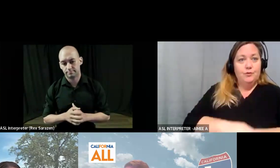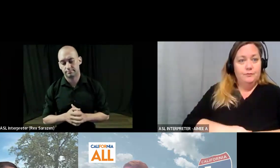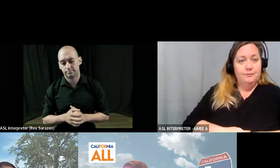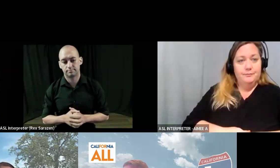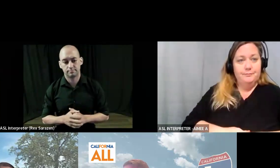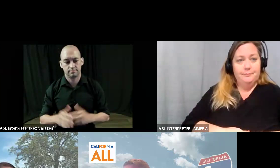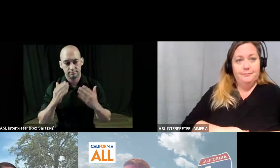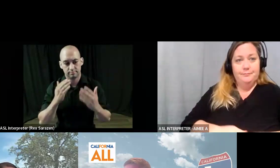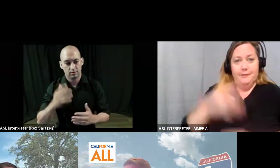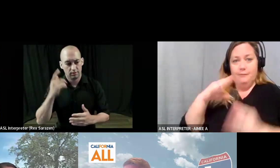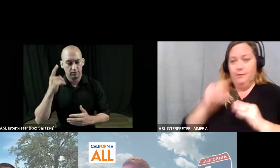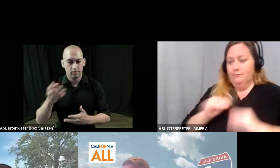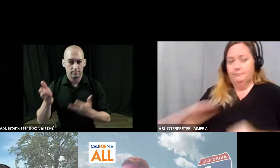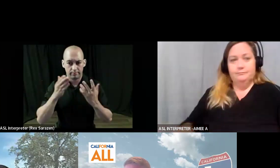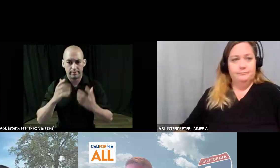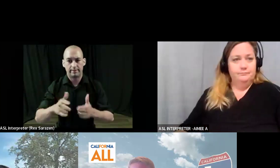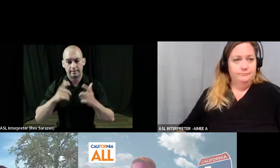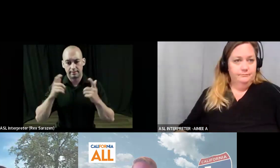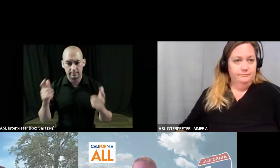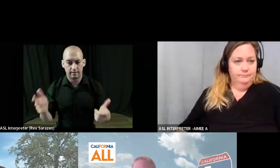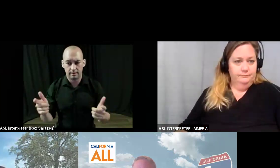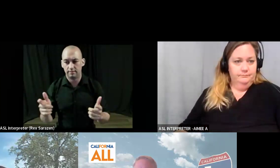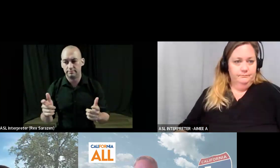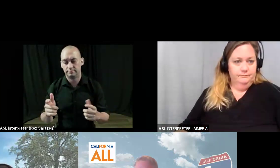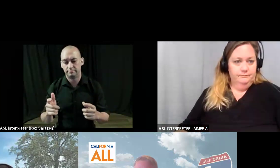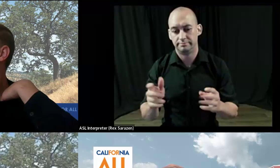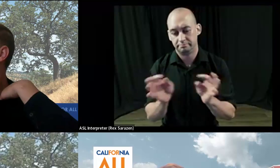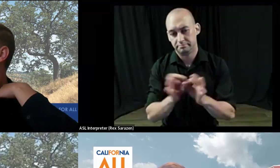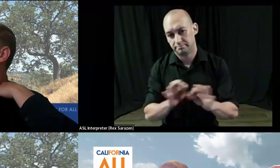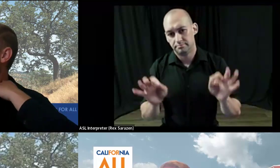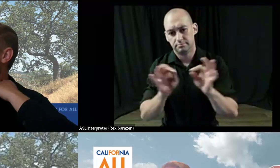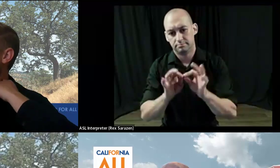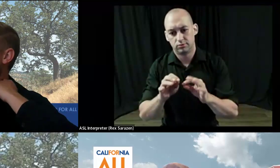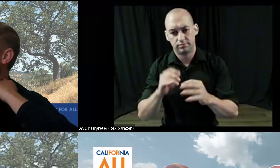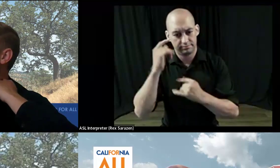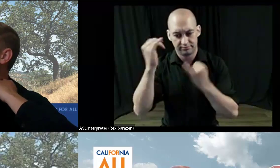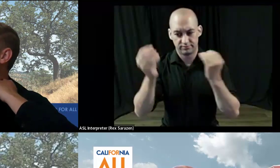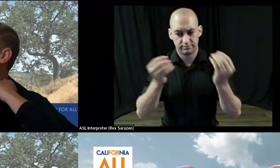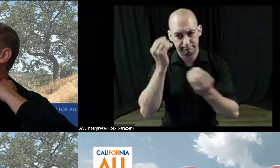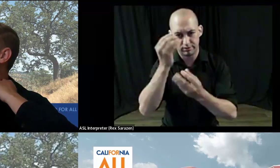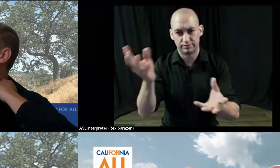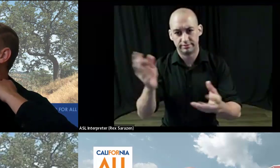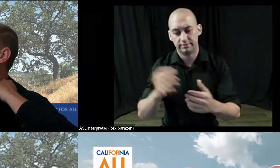brought so much meaningful like, input and expertise to the conversation today, I think